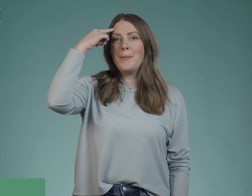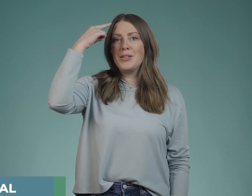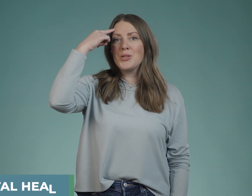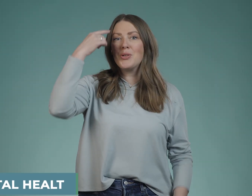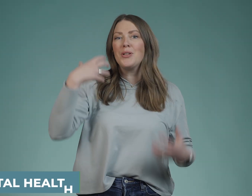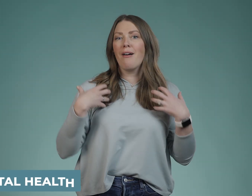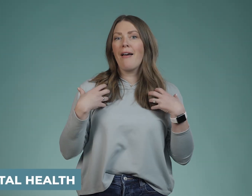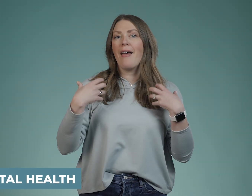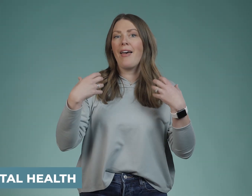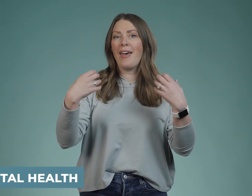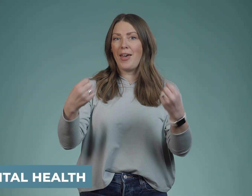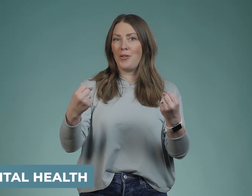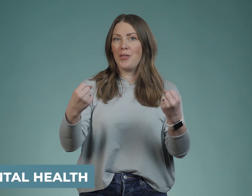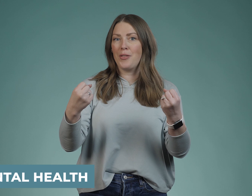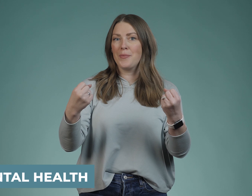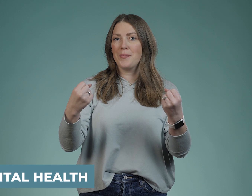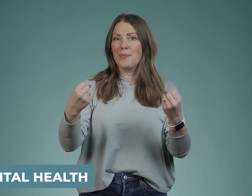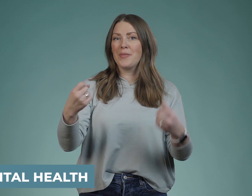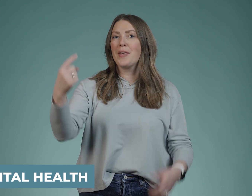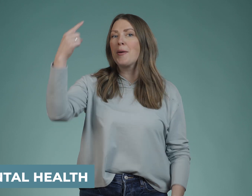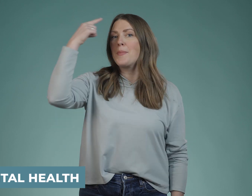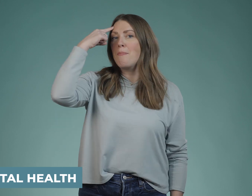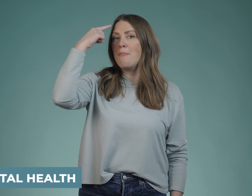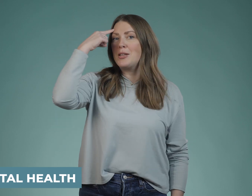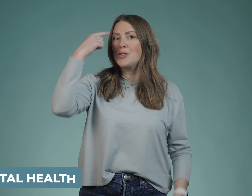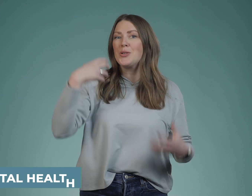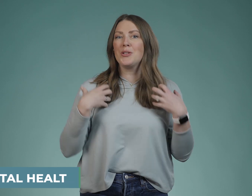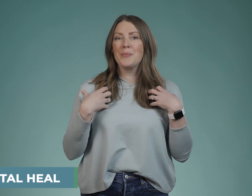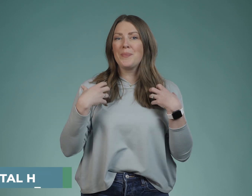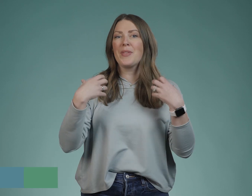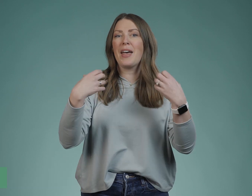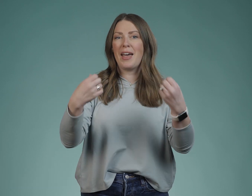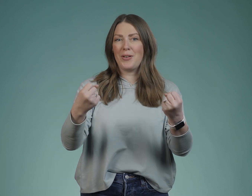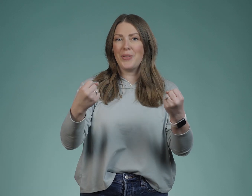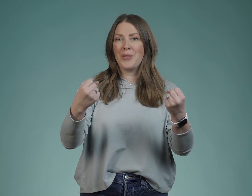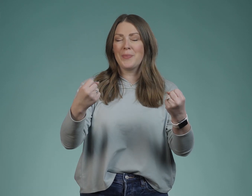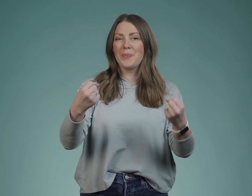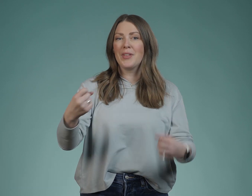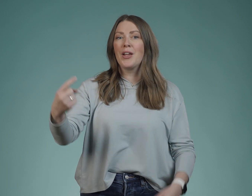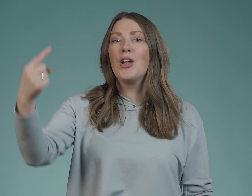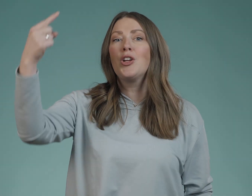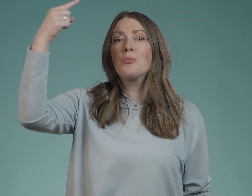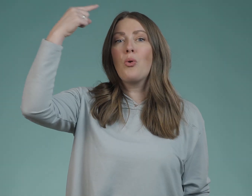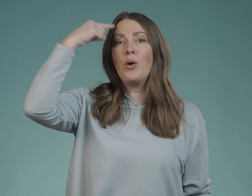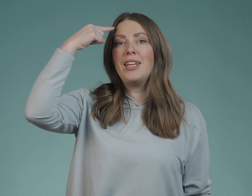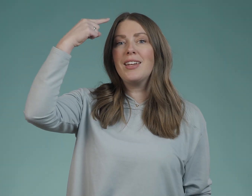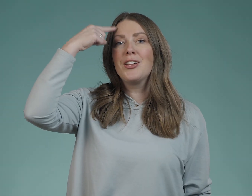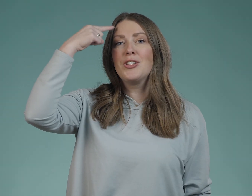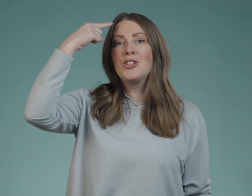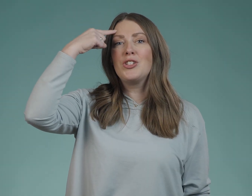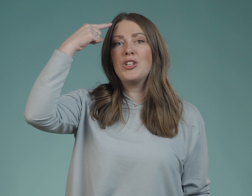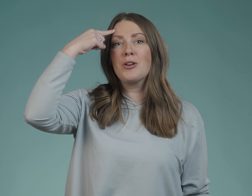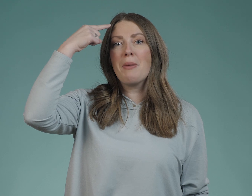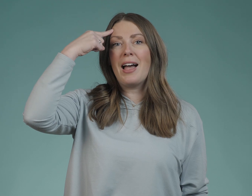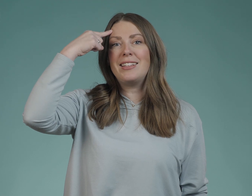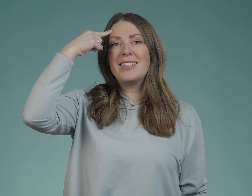Mental health. You're pointing to your mind.